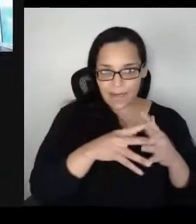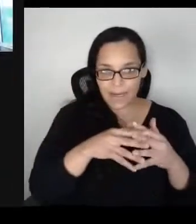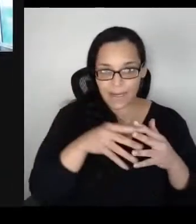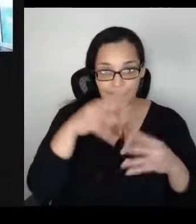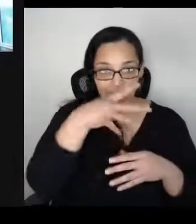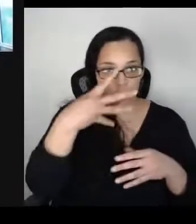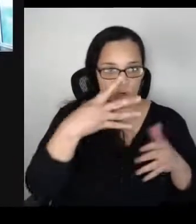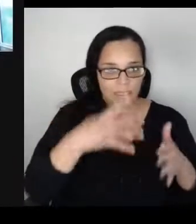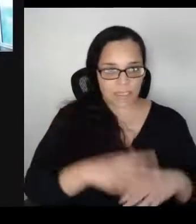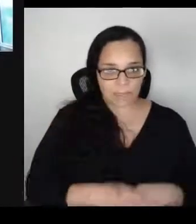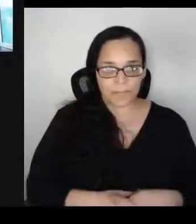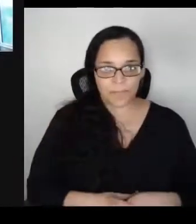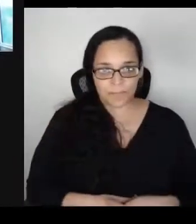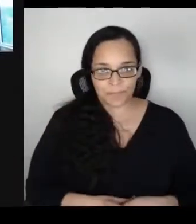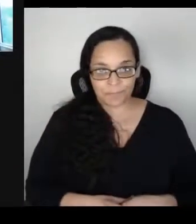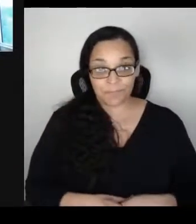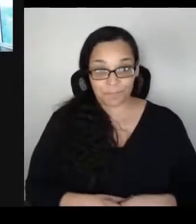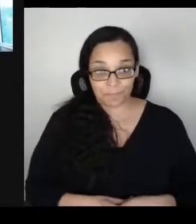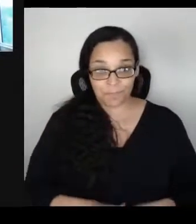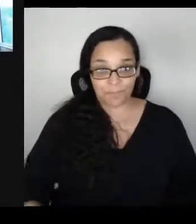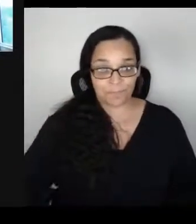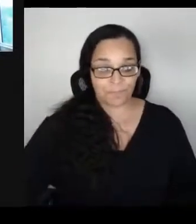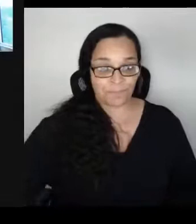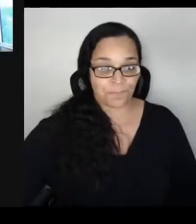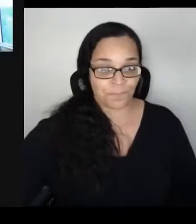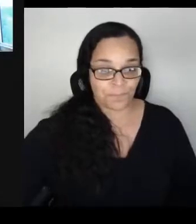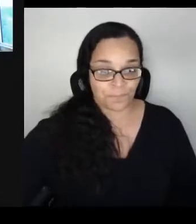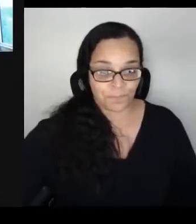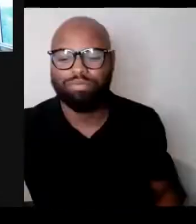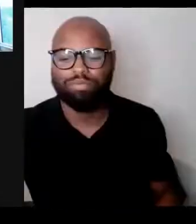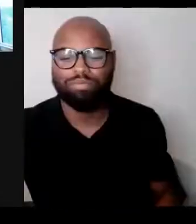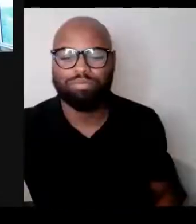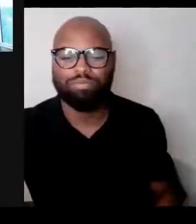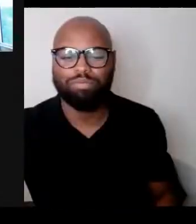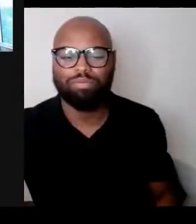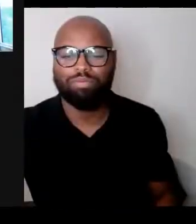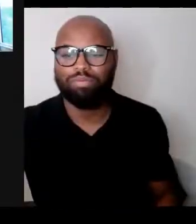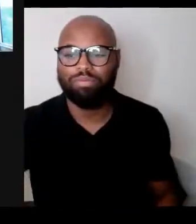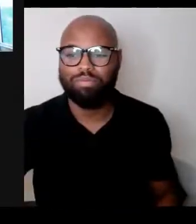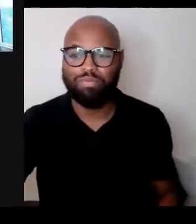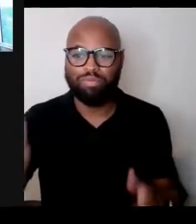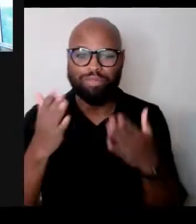Thank you, Naischa. If other speaker wants to weigh in here.